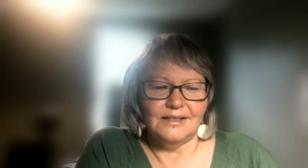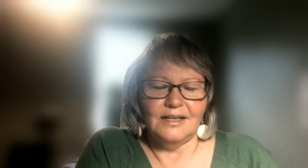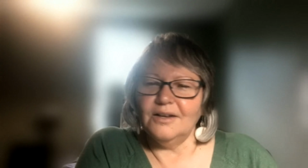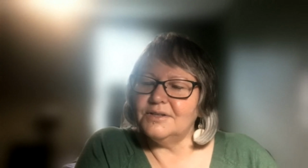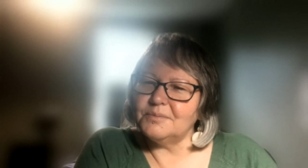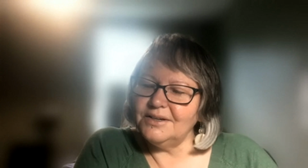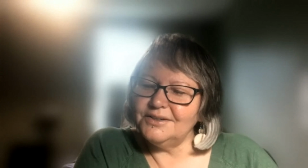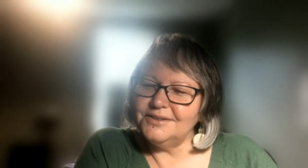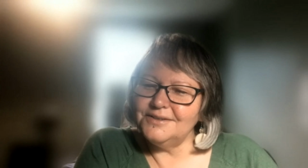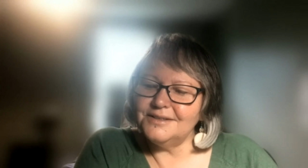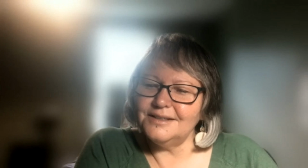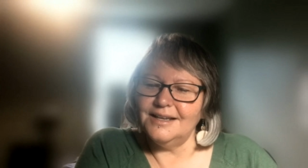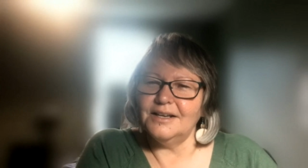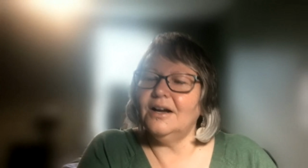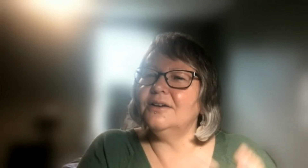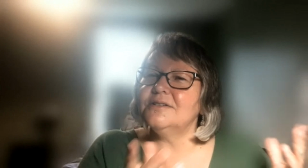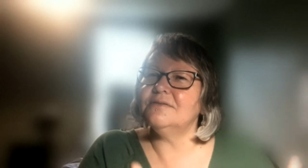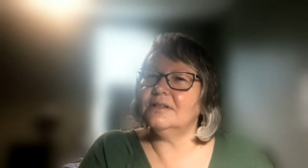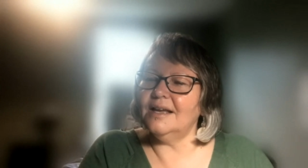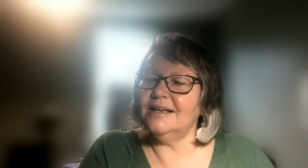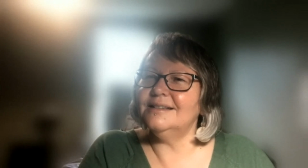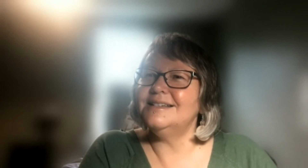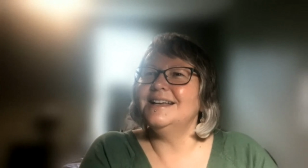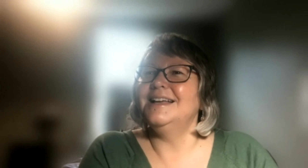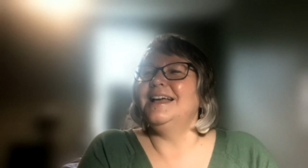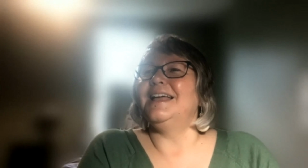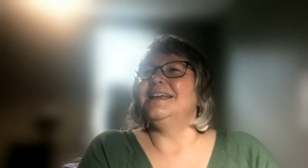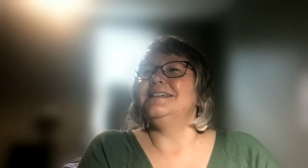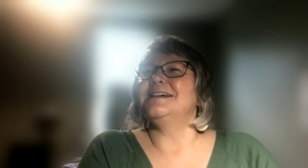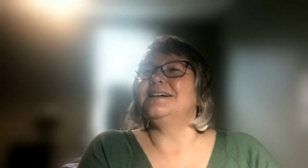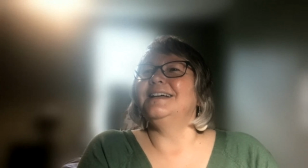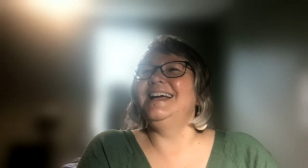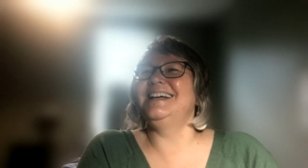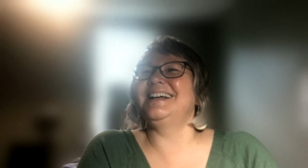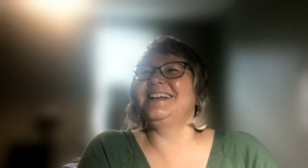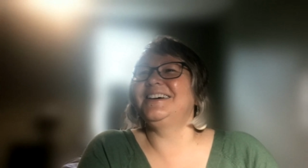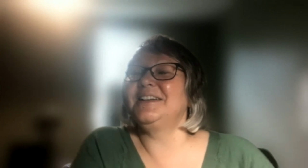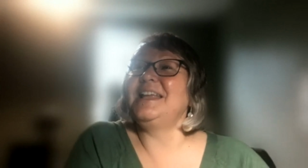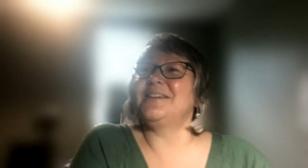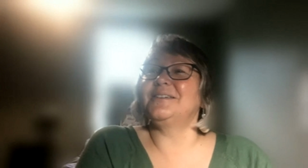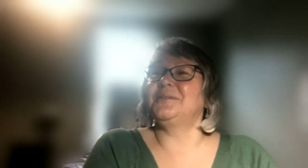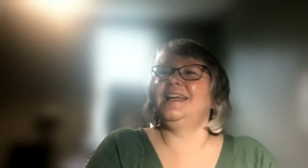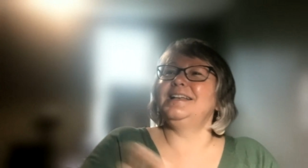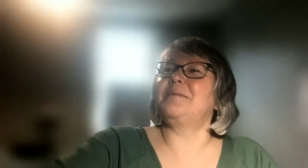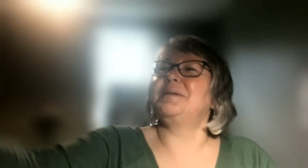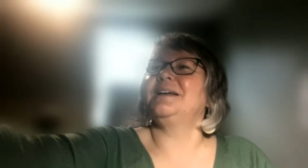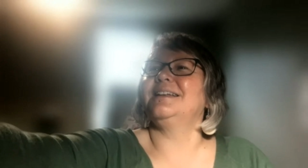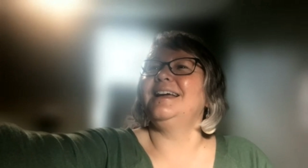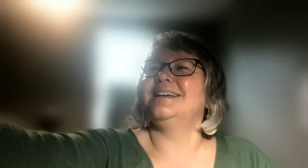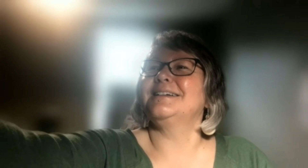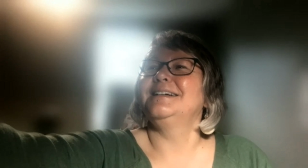I love the sweaters, the colours of the land, and... “neither” okay type in what you like!